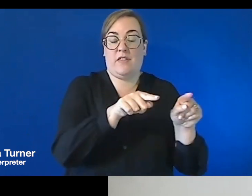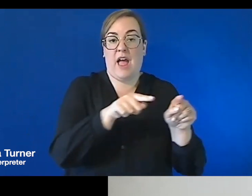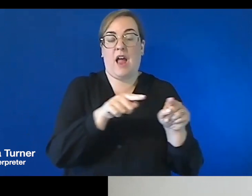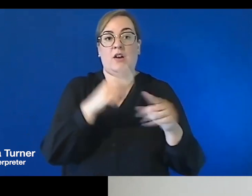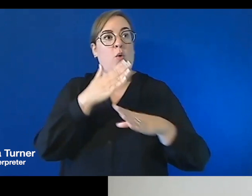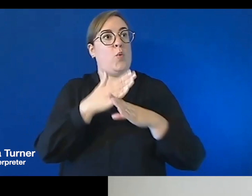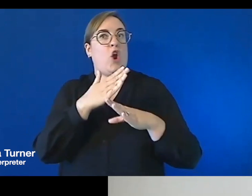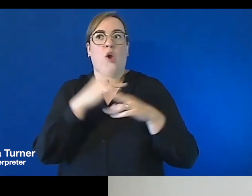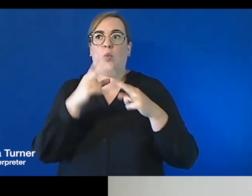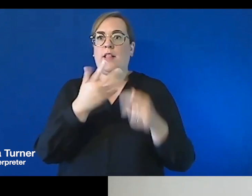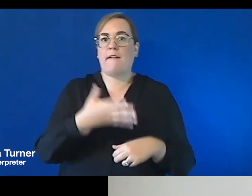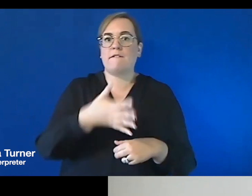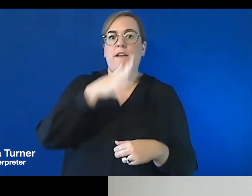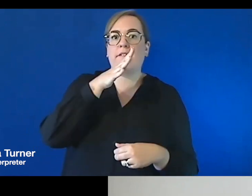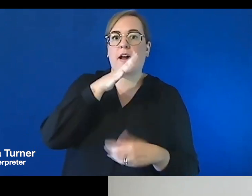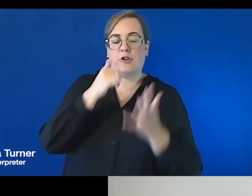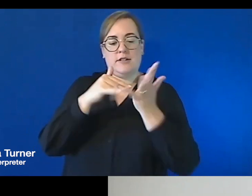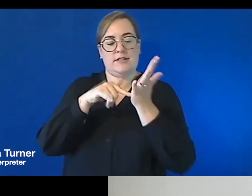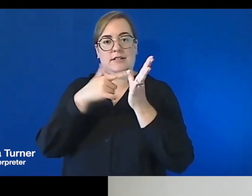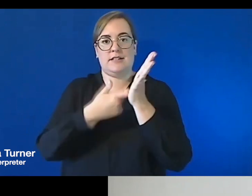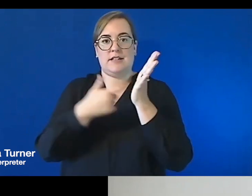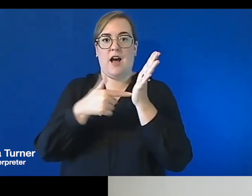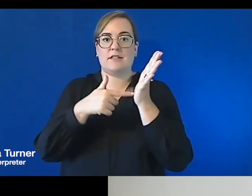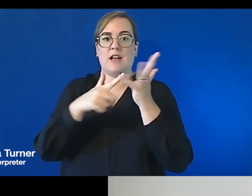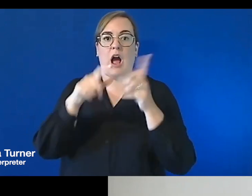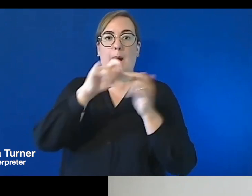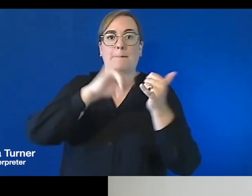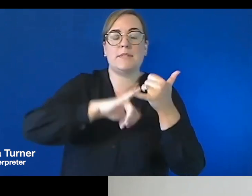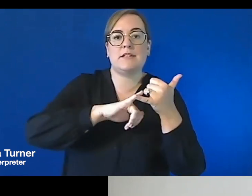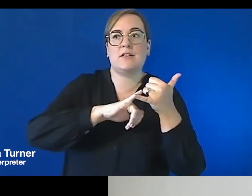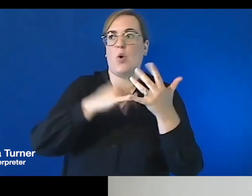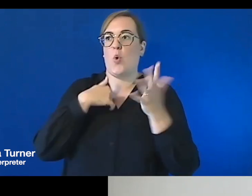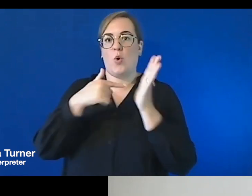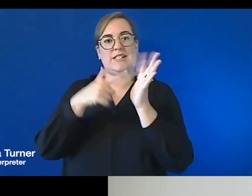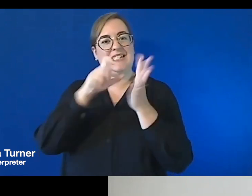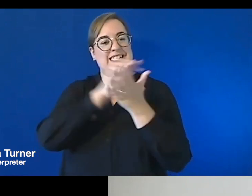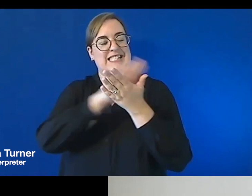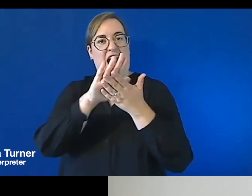Techstars, Y Combinator, or you will be able to work on your own on bootstrap because